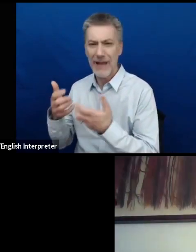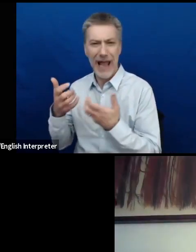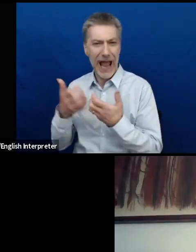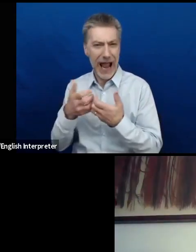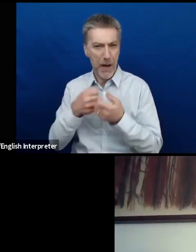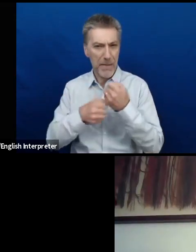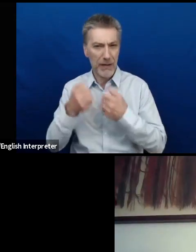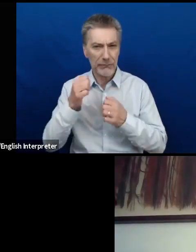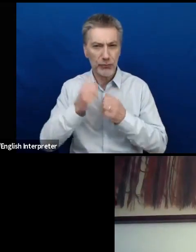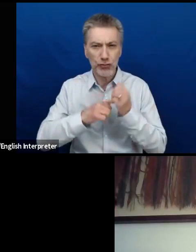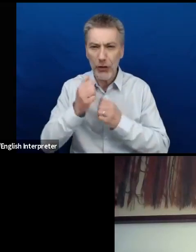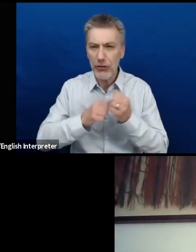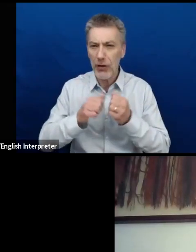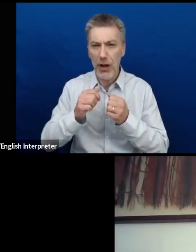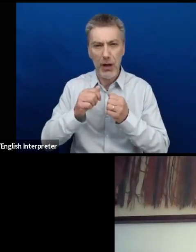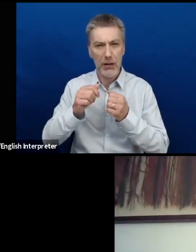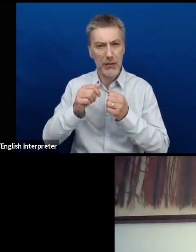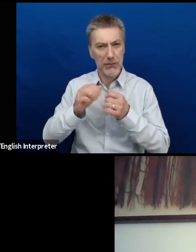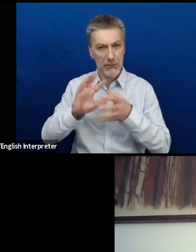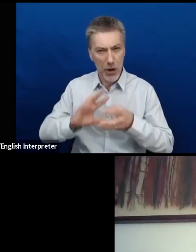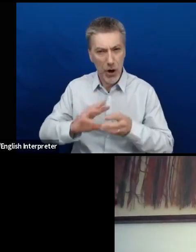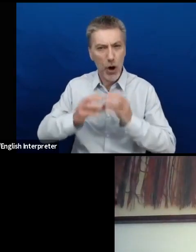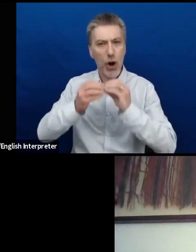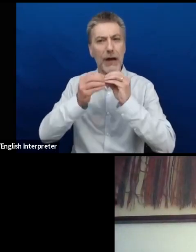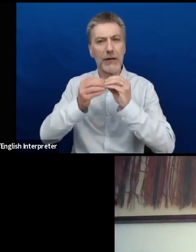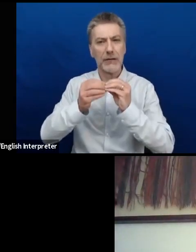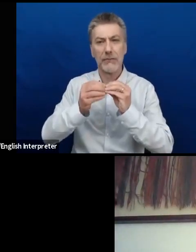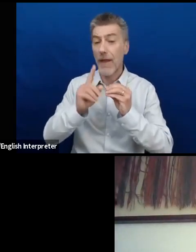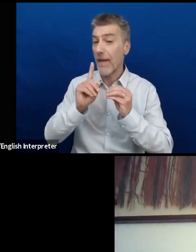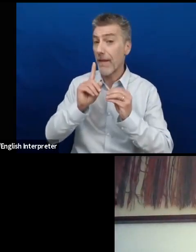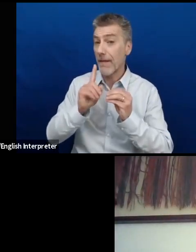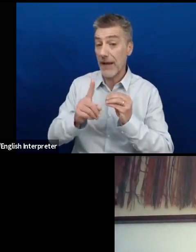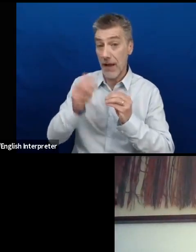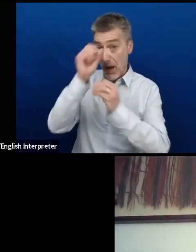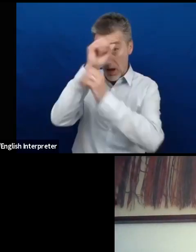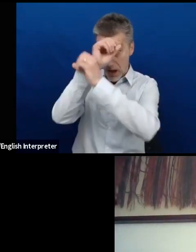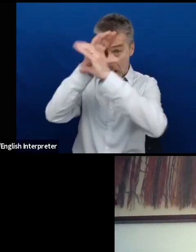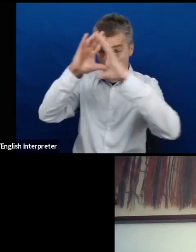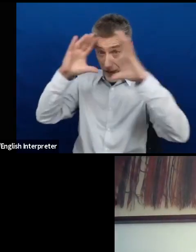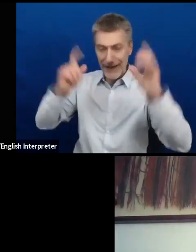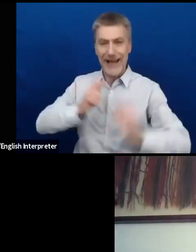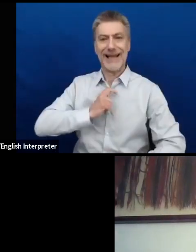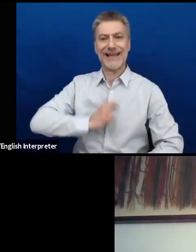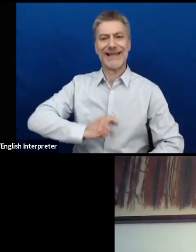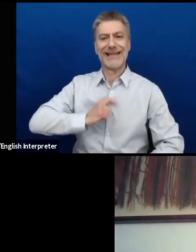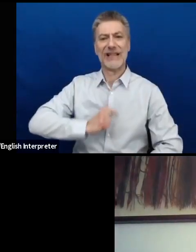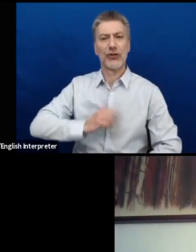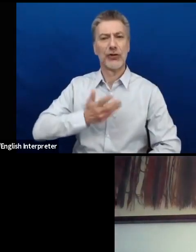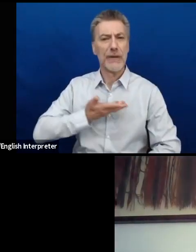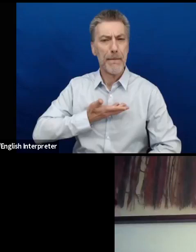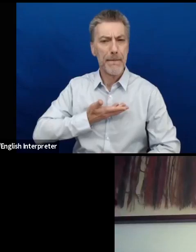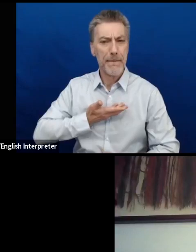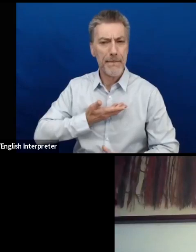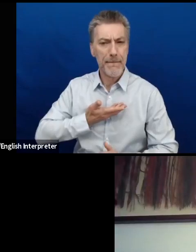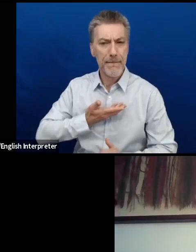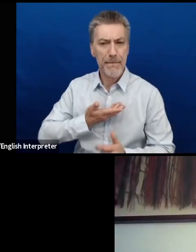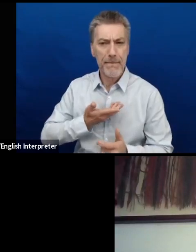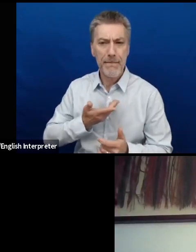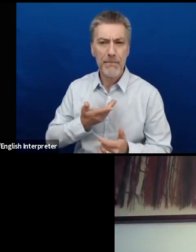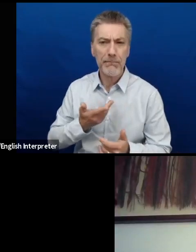at any time. It's really to ask H a question that whilst we understand citizenship to be a